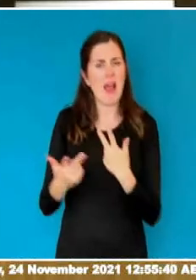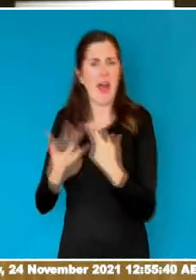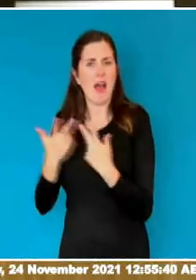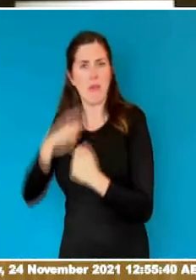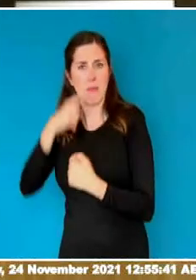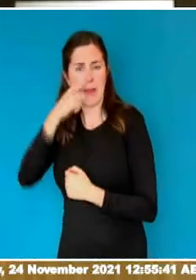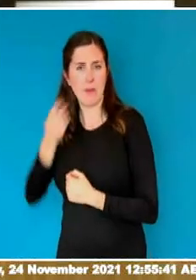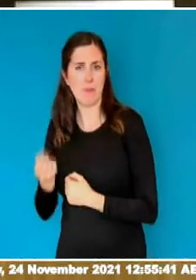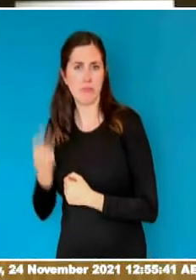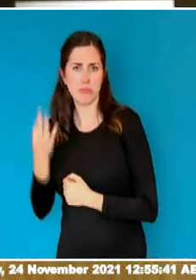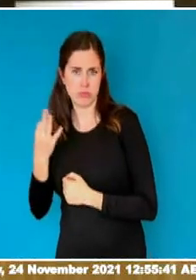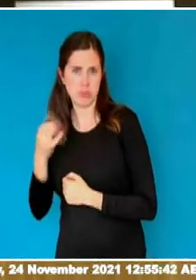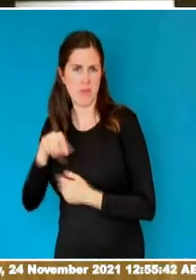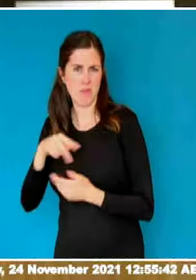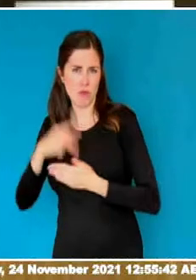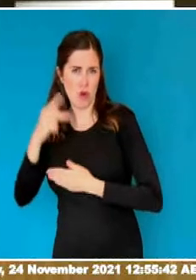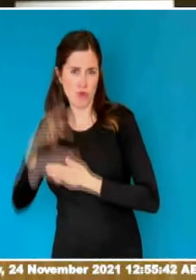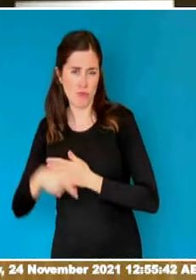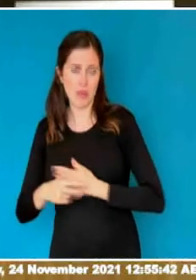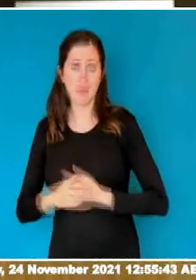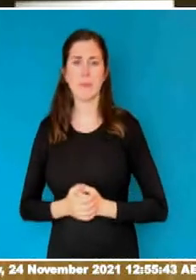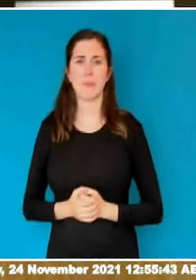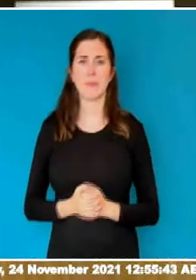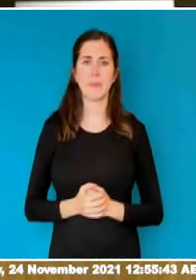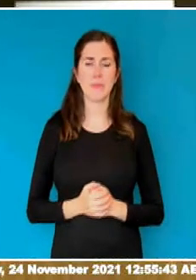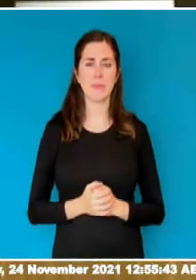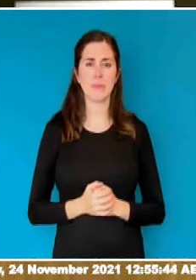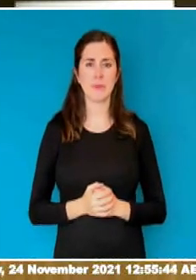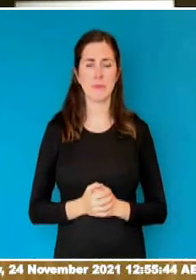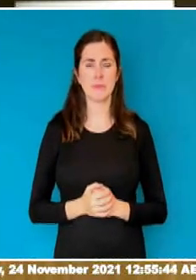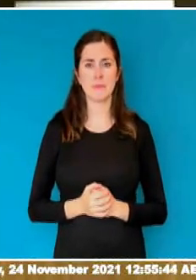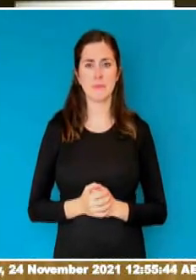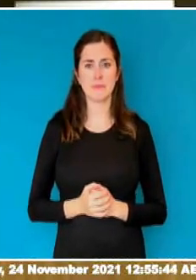they are seeking RecruitAbility, who will also not get a position.